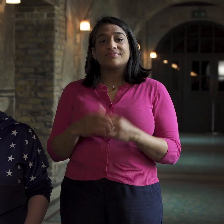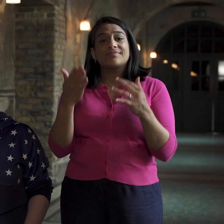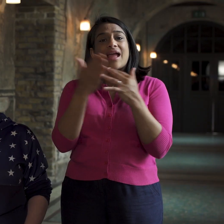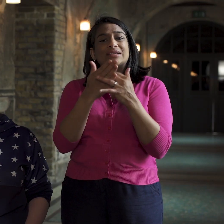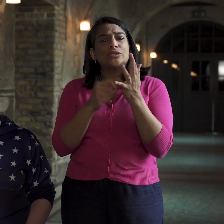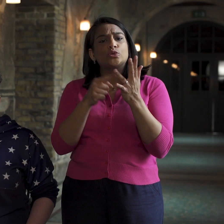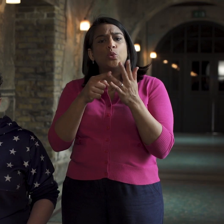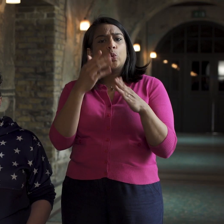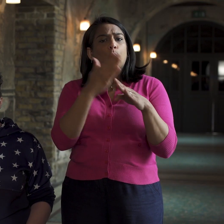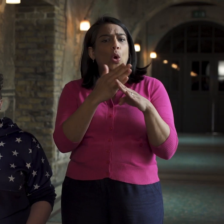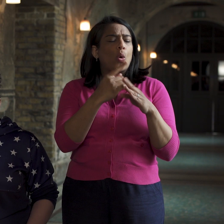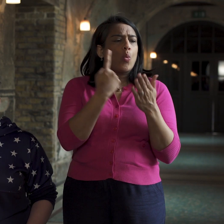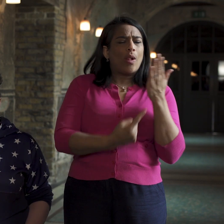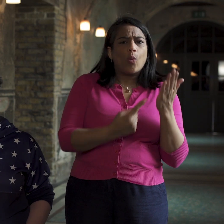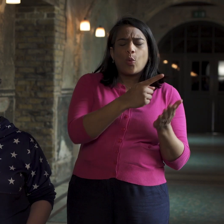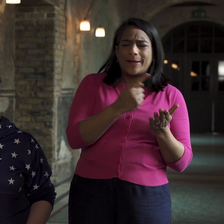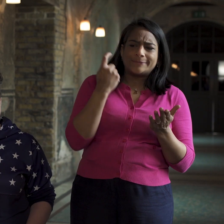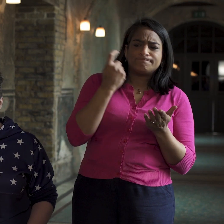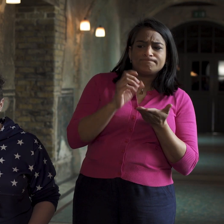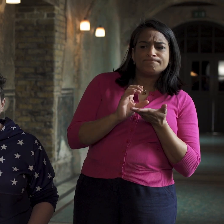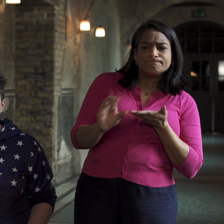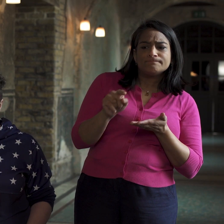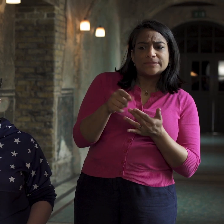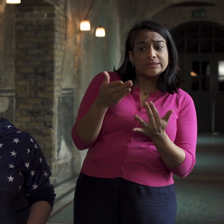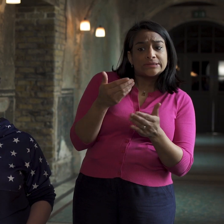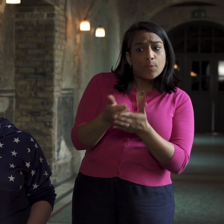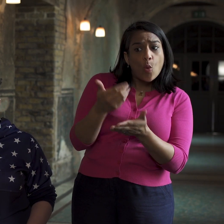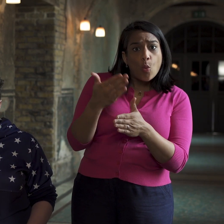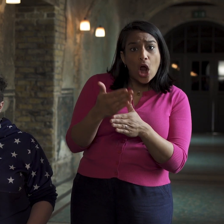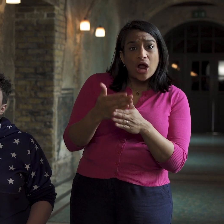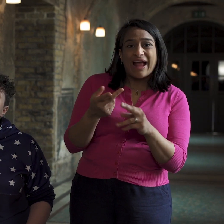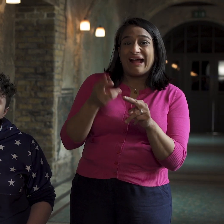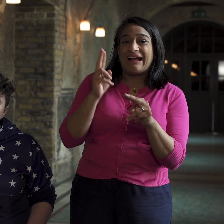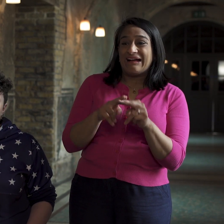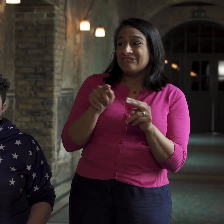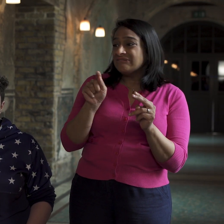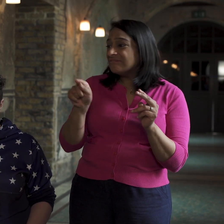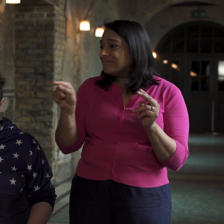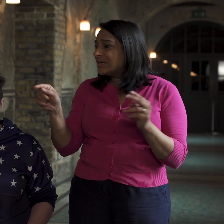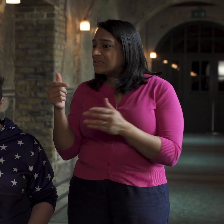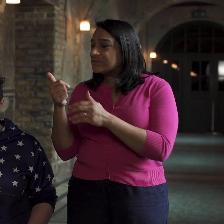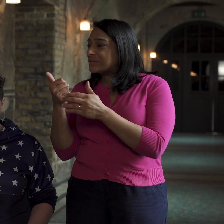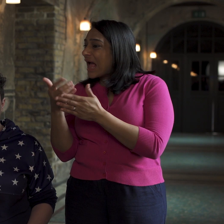hedgehog, biscuit Access to Work will consider funding a support worker. if there are no other options available.